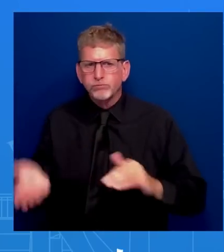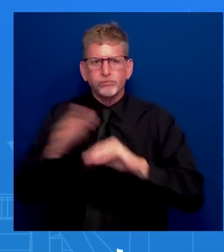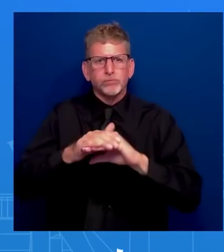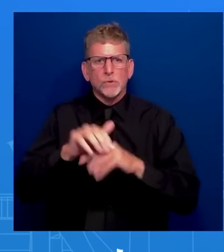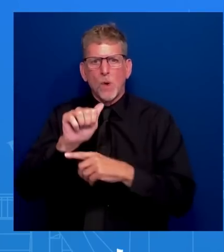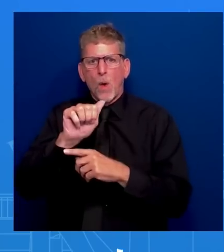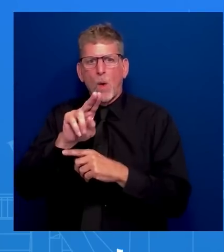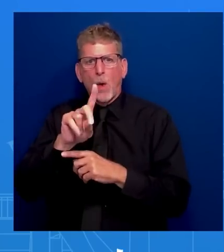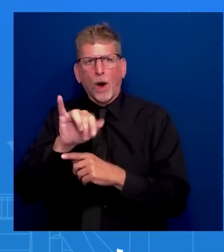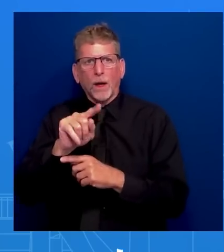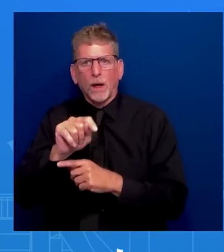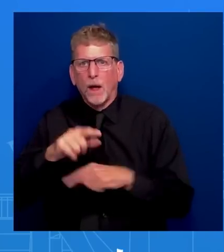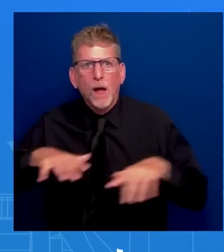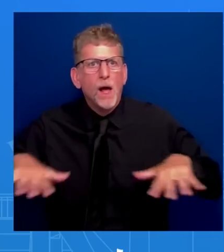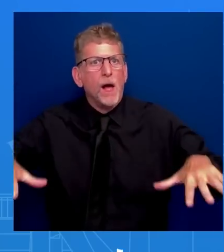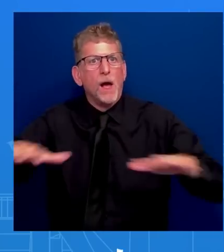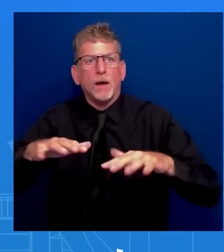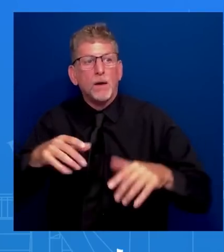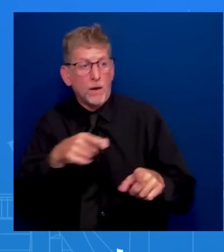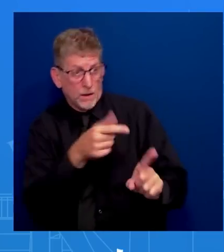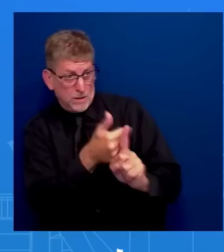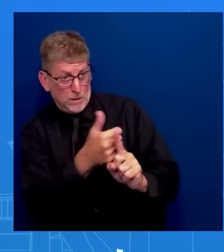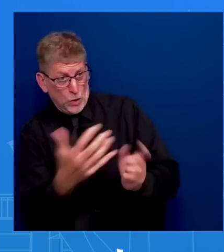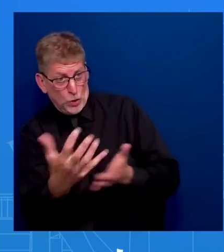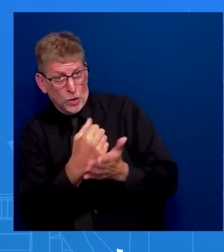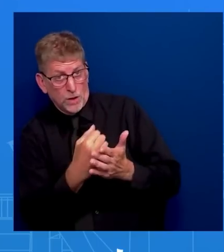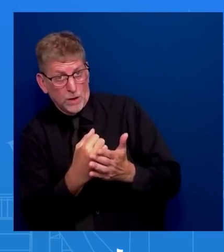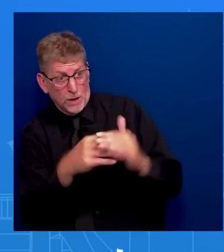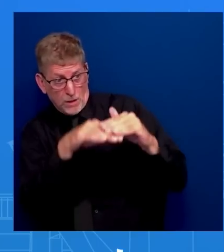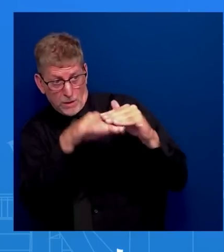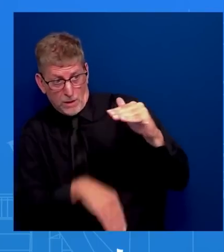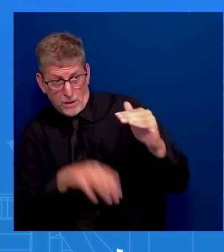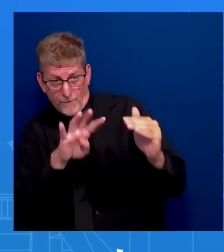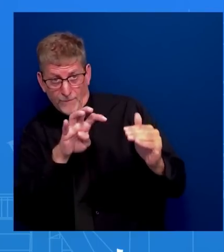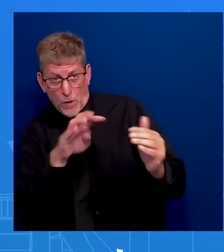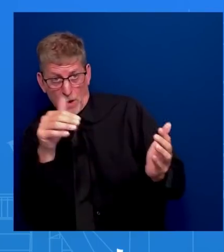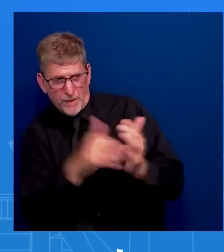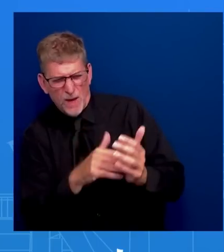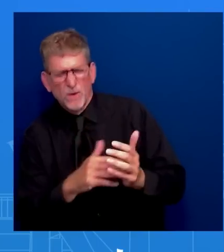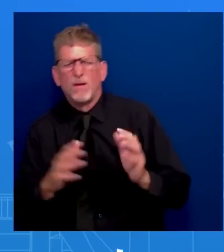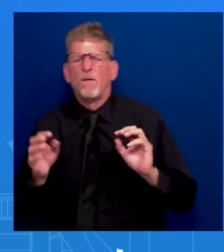Ms. Jean-Pierre: This is focused on those who are, you know, corporate,